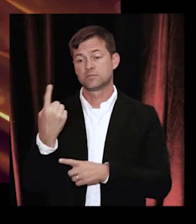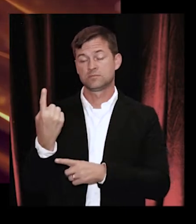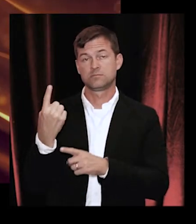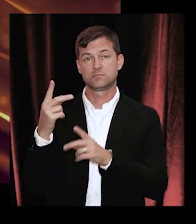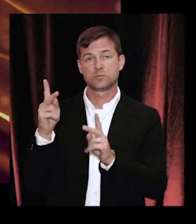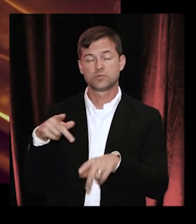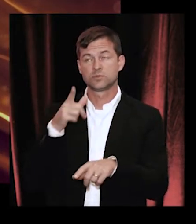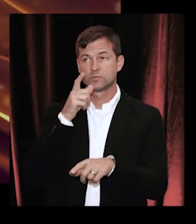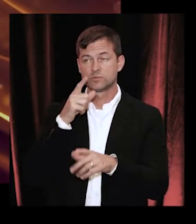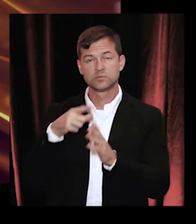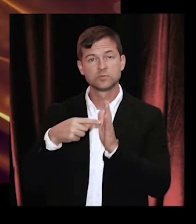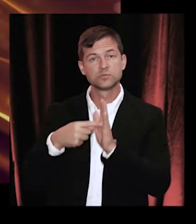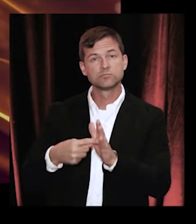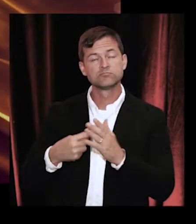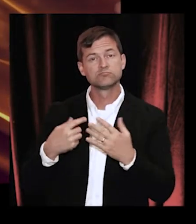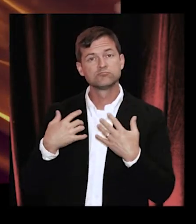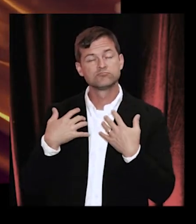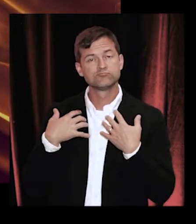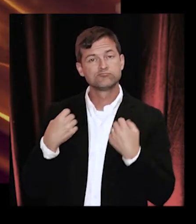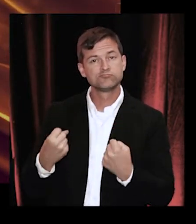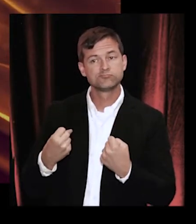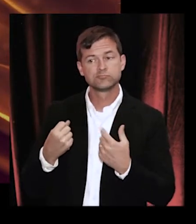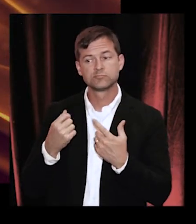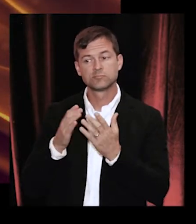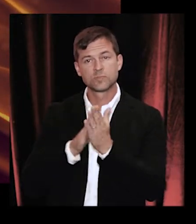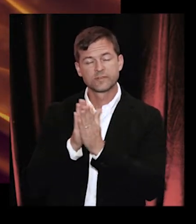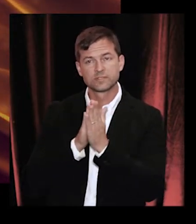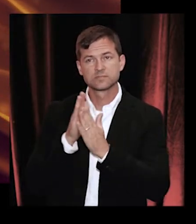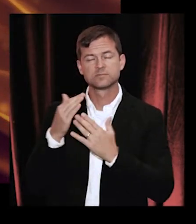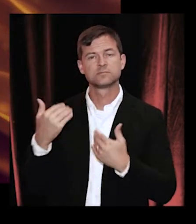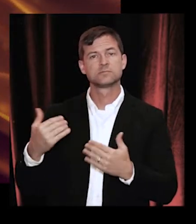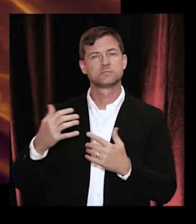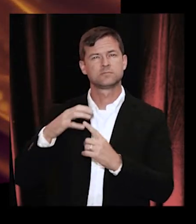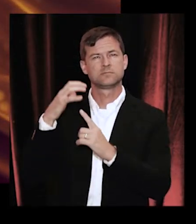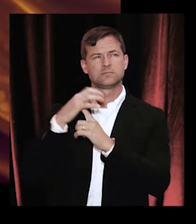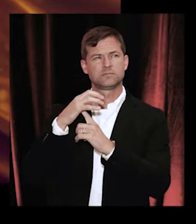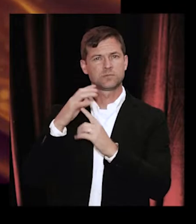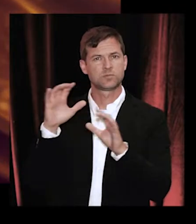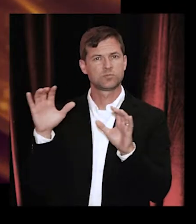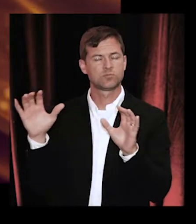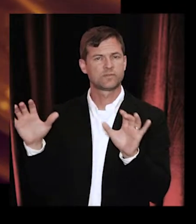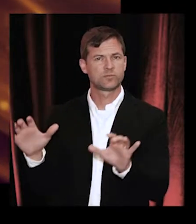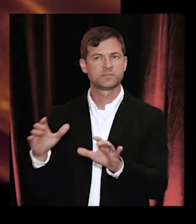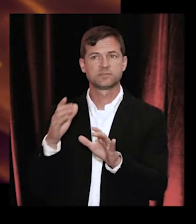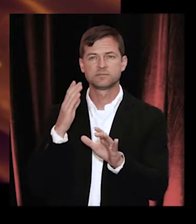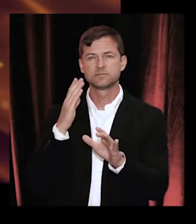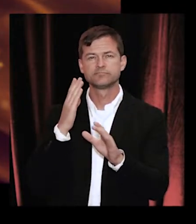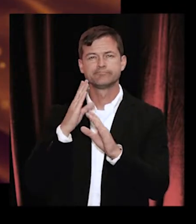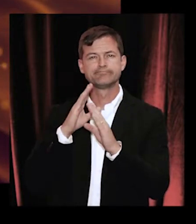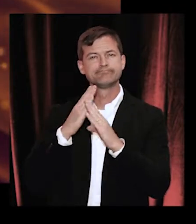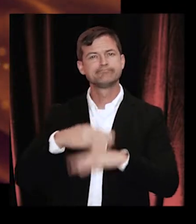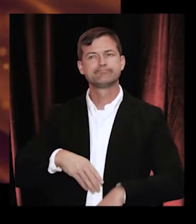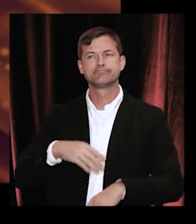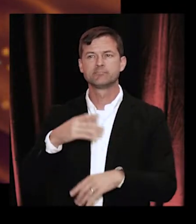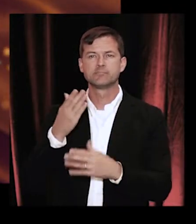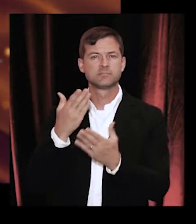who has demonstrated courage, motivation and outstanding performance in overcoming obstacles in their personal rehabilitation